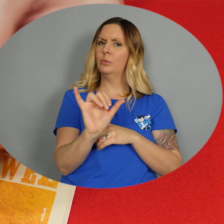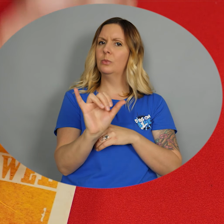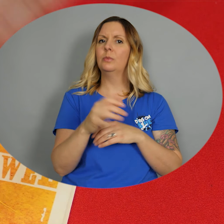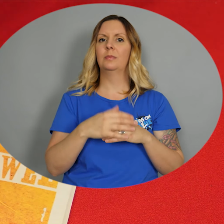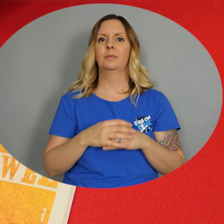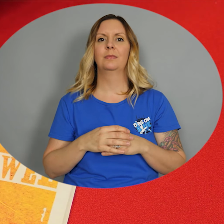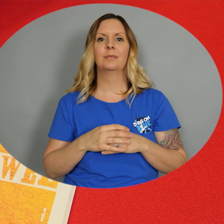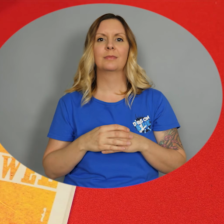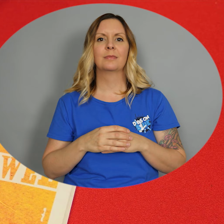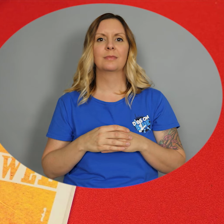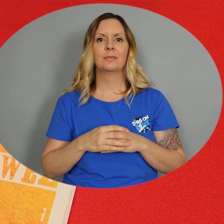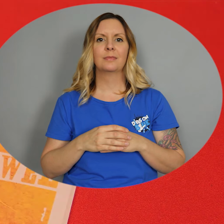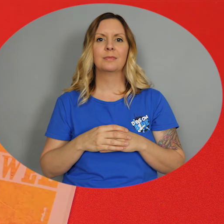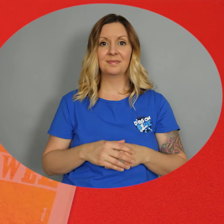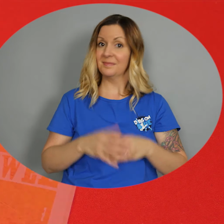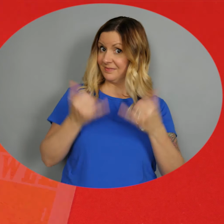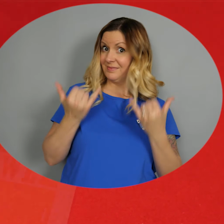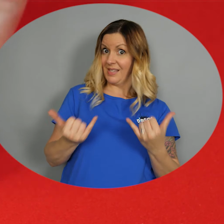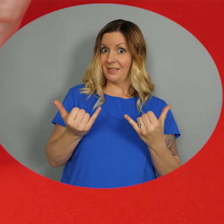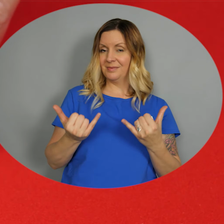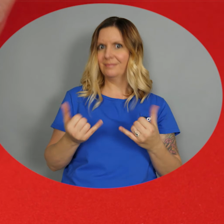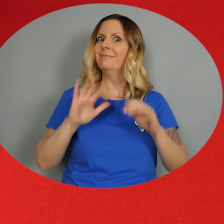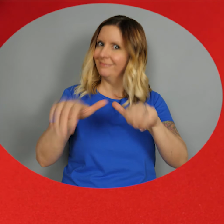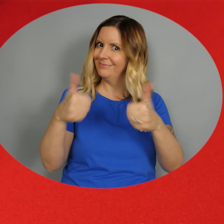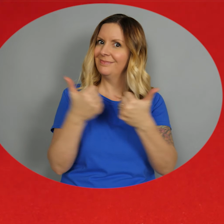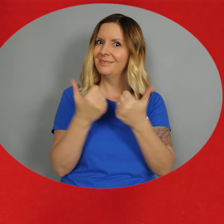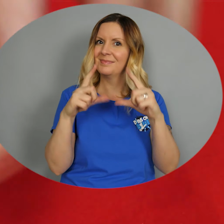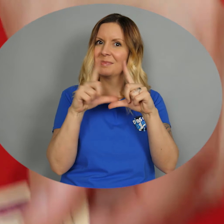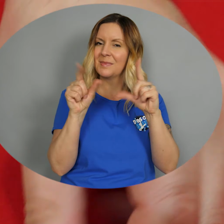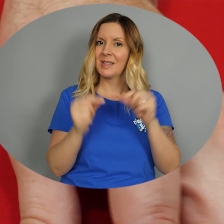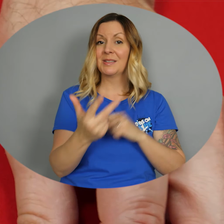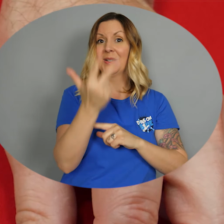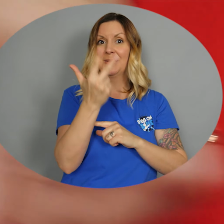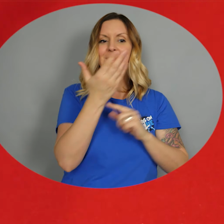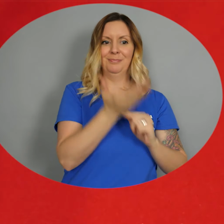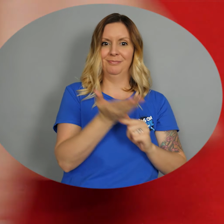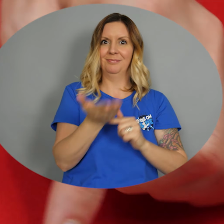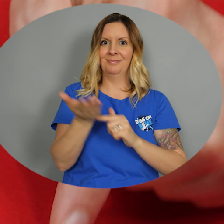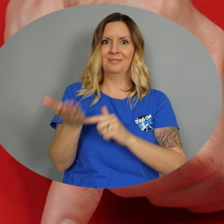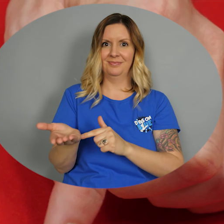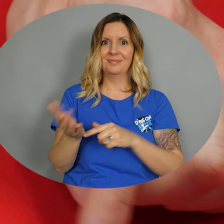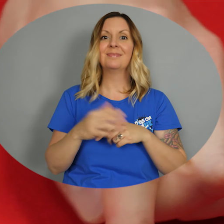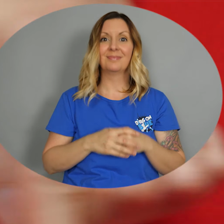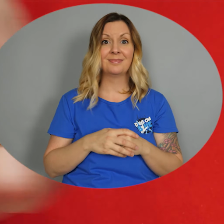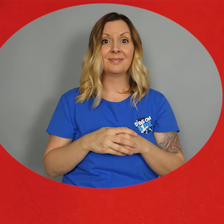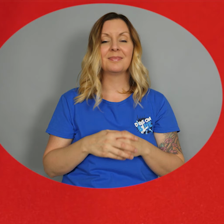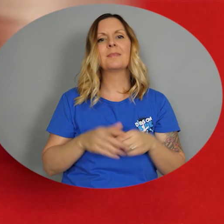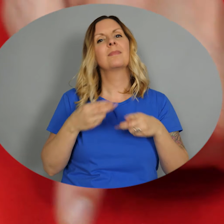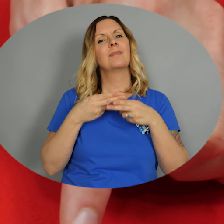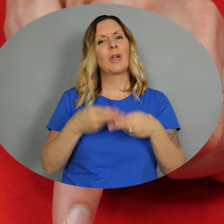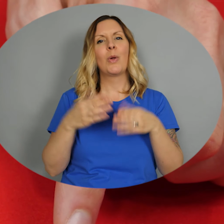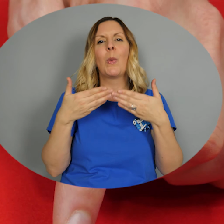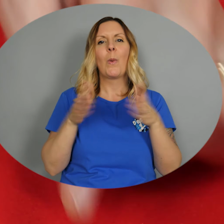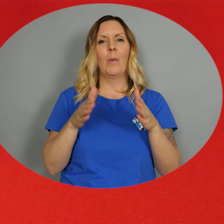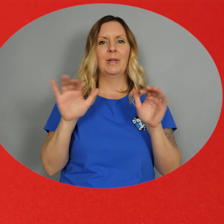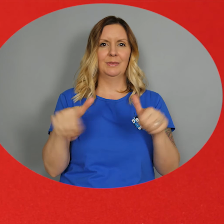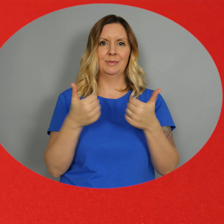deck as well. Next deal 3 challenge cards face up, which are known as the open challenges.